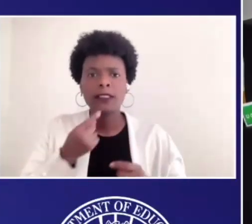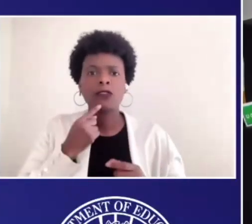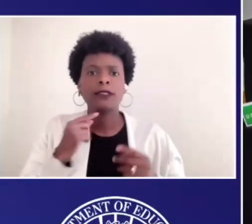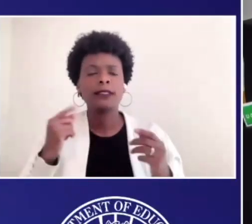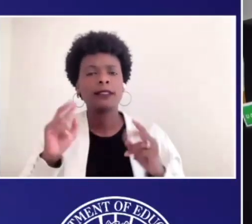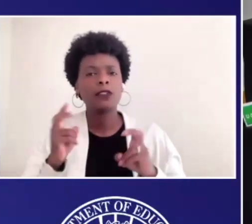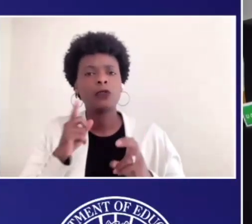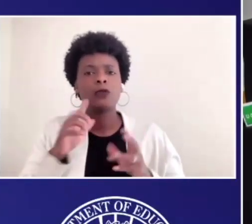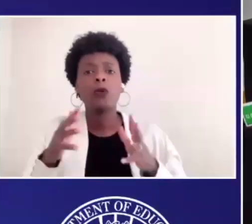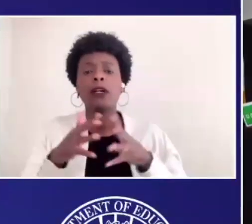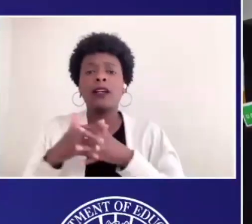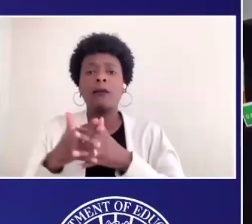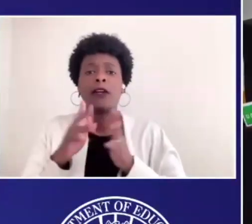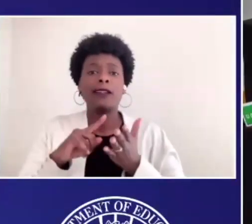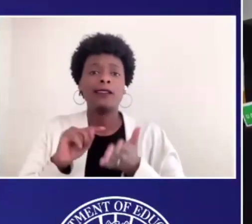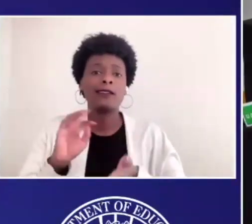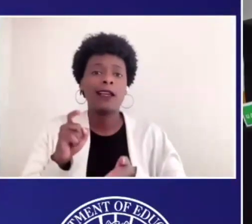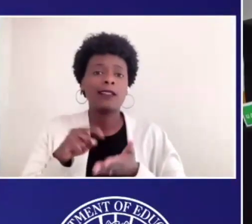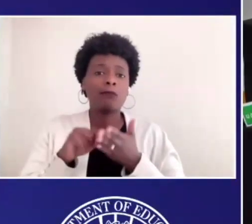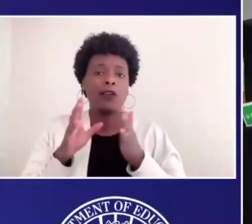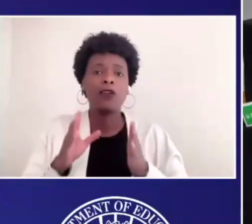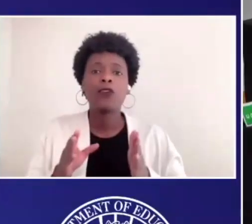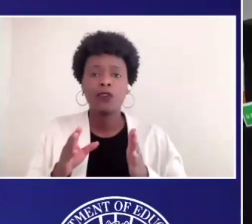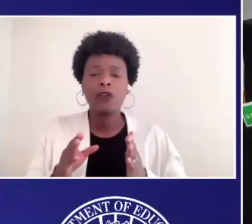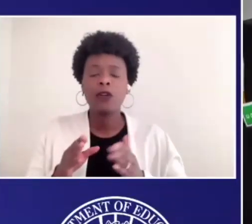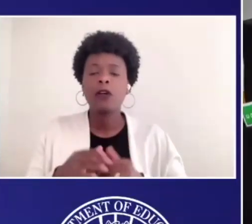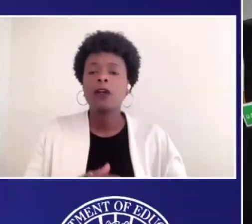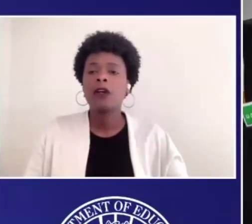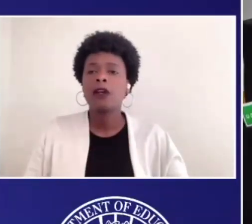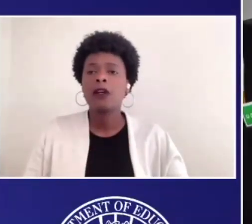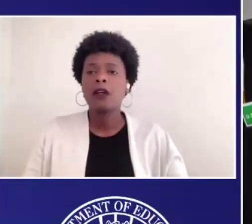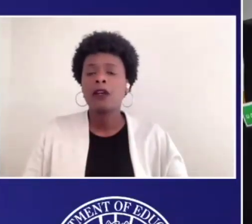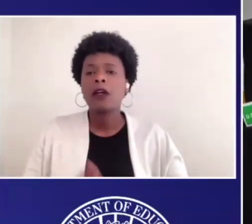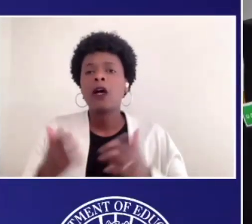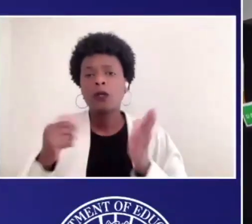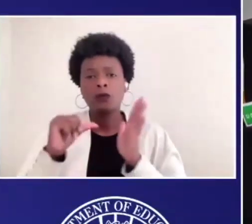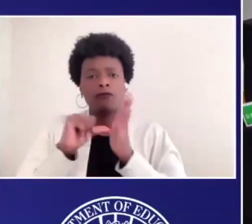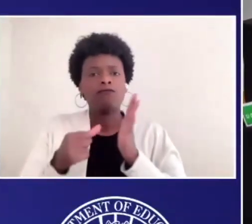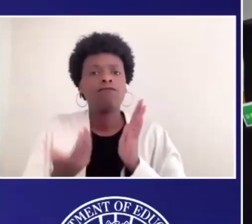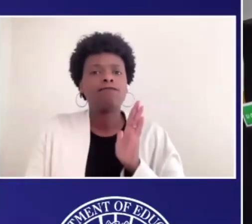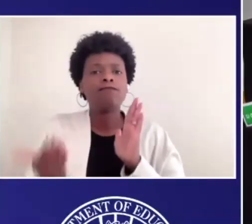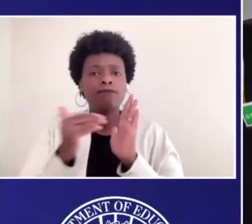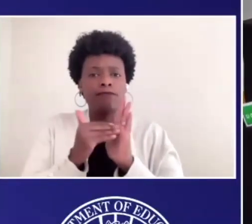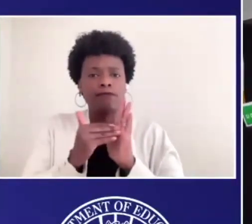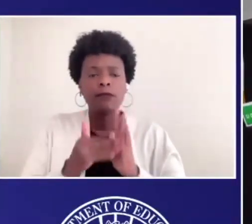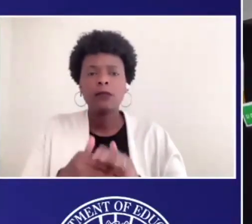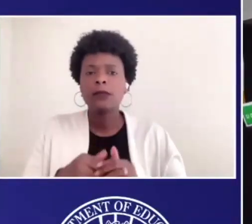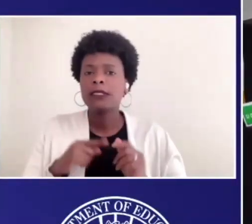American taxpayer. I think, again, we want to -- I want to reiterate this is, you know, by far not the --